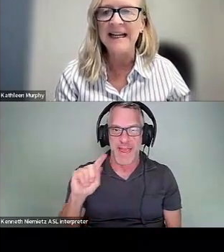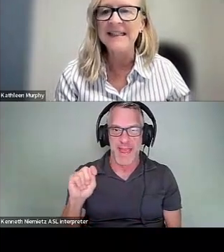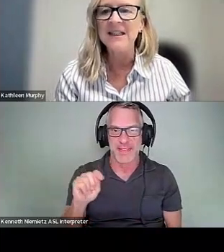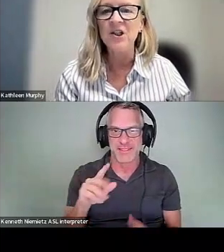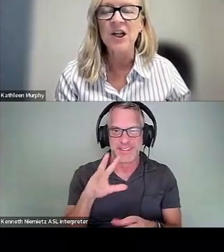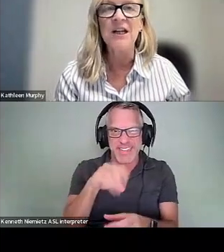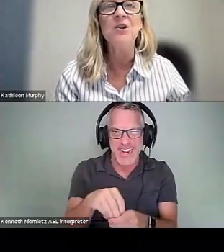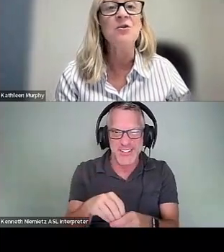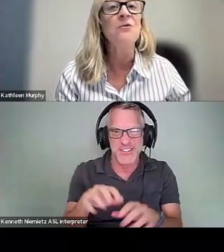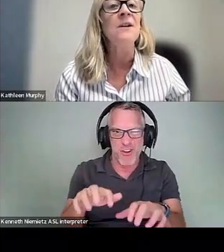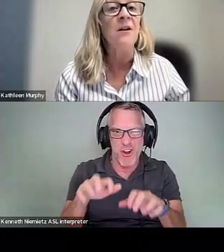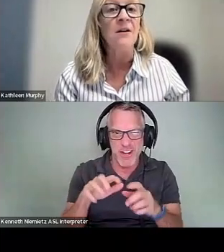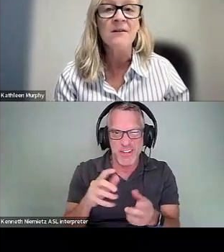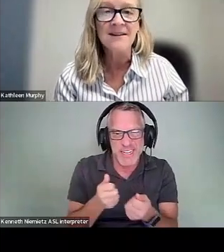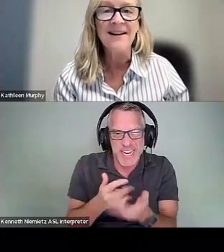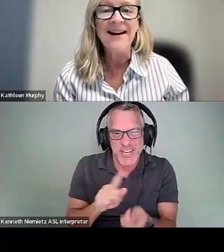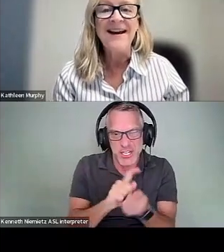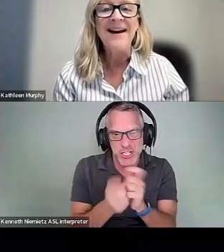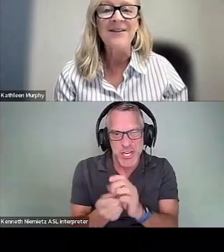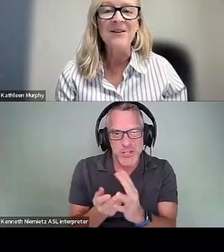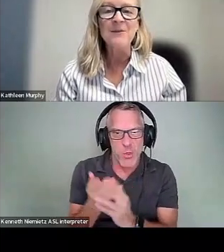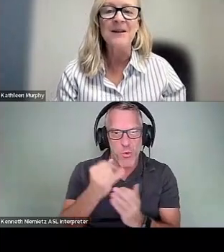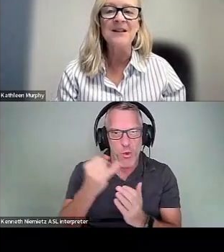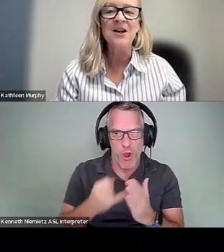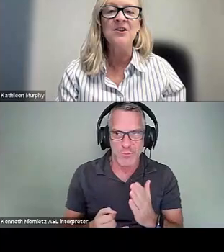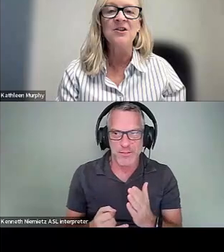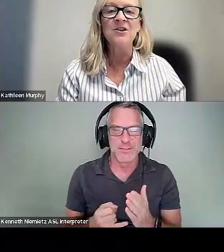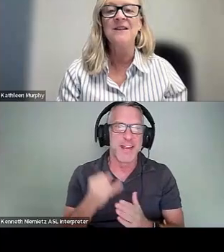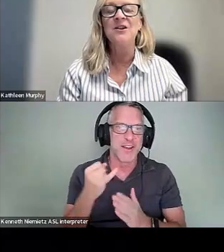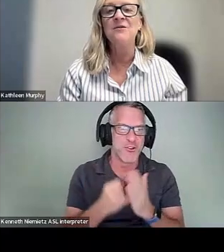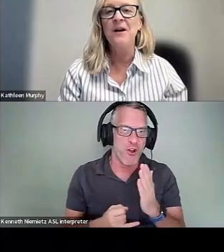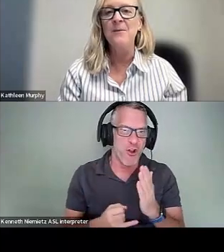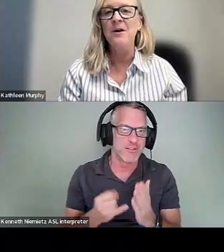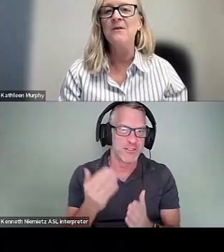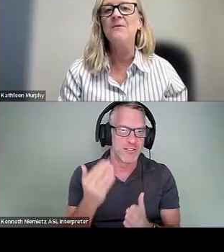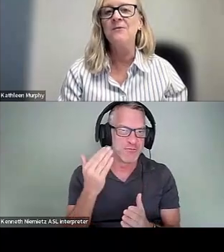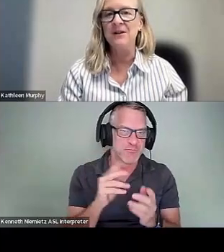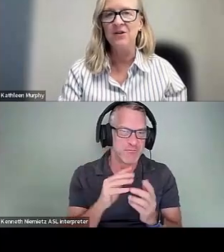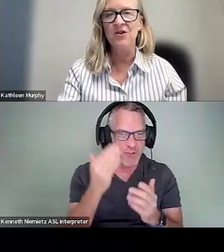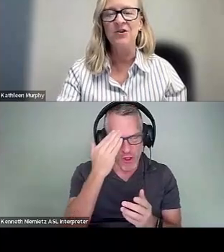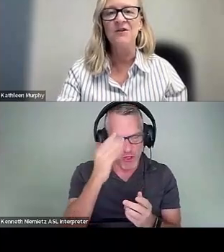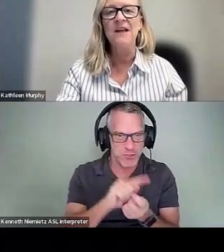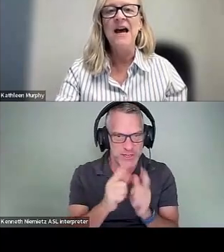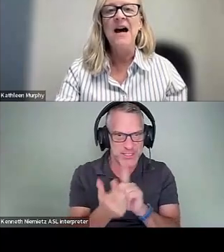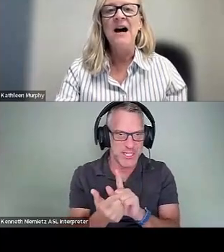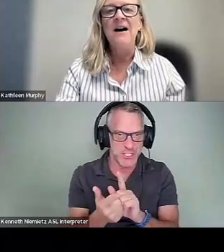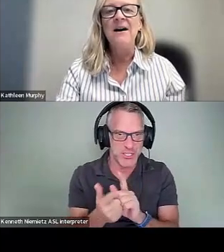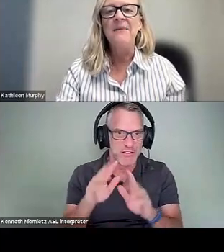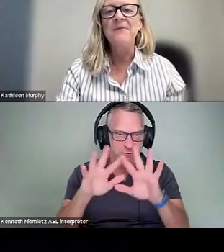Catalyzing Change Through the Arts: An Arts-Based Knowledge Translation Framework for Researchers.